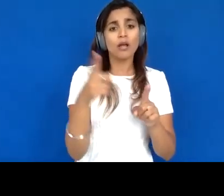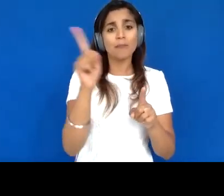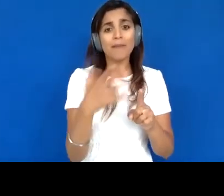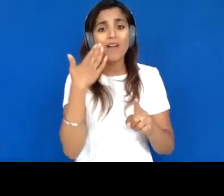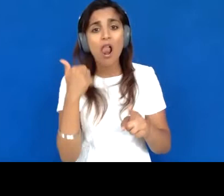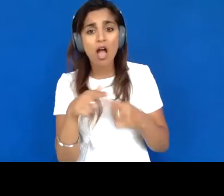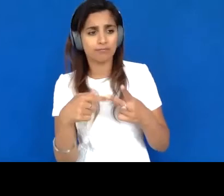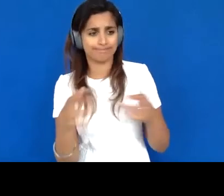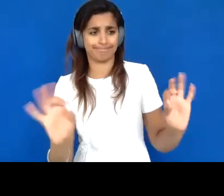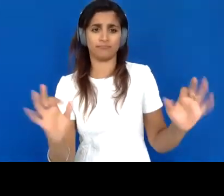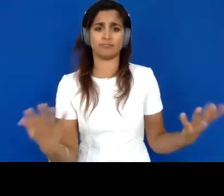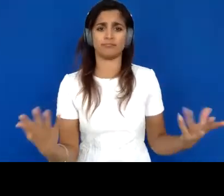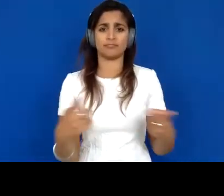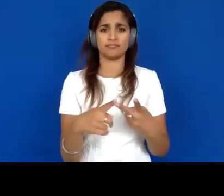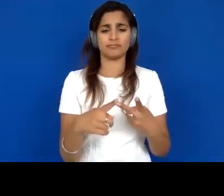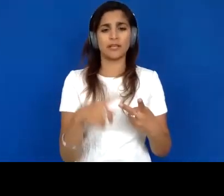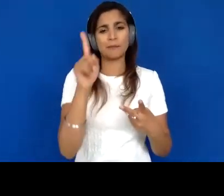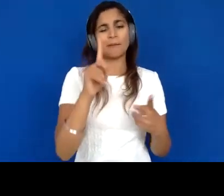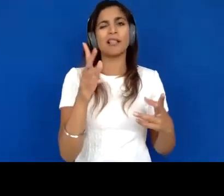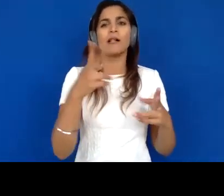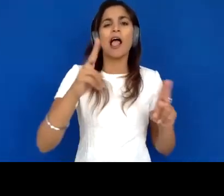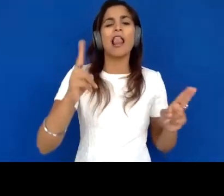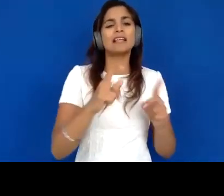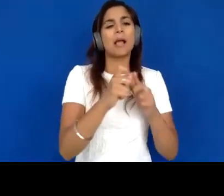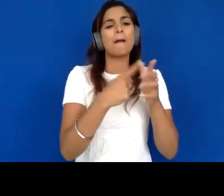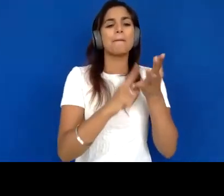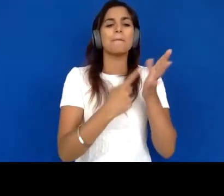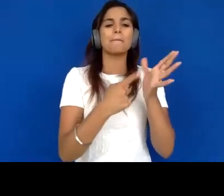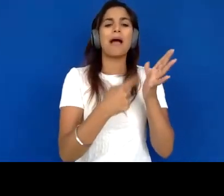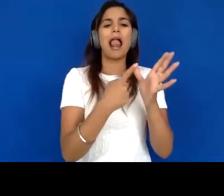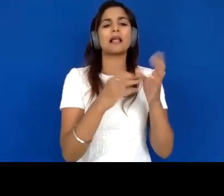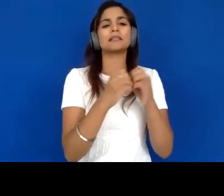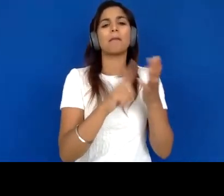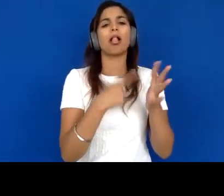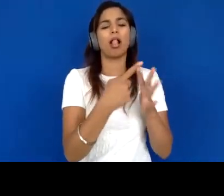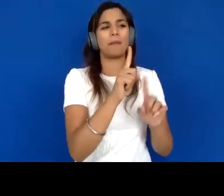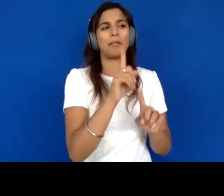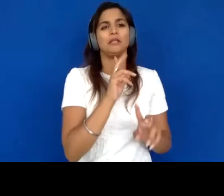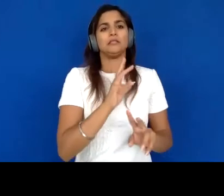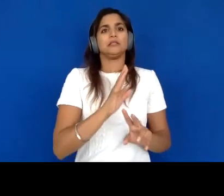with less palatable visible or acceptable disabilities older athletes